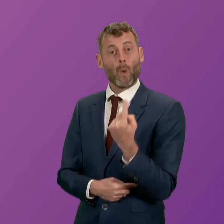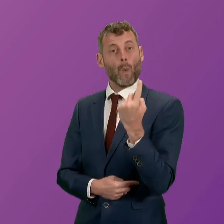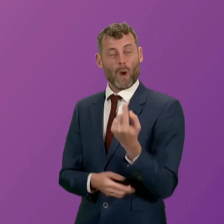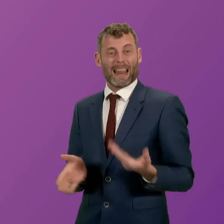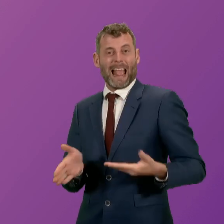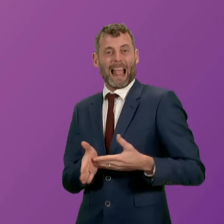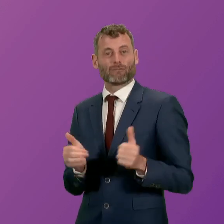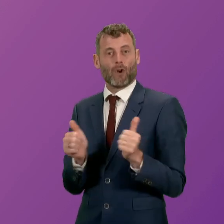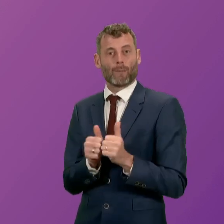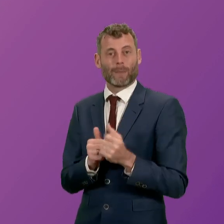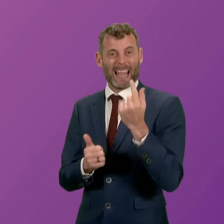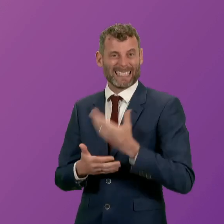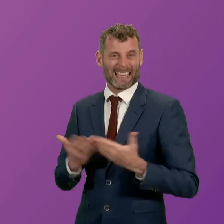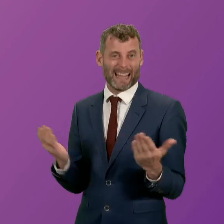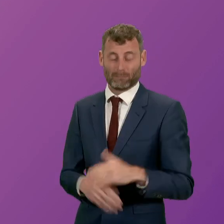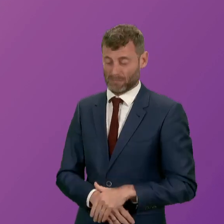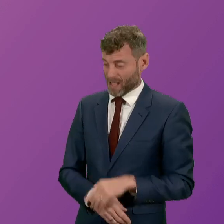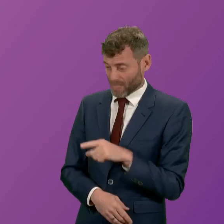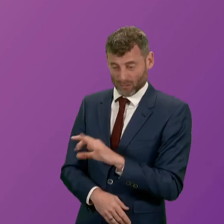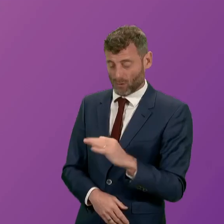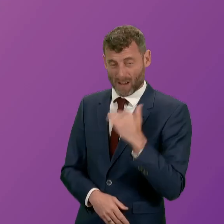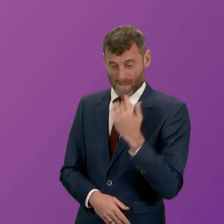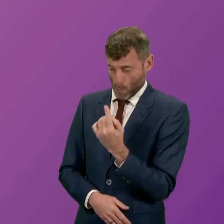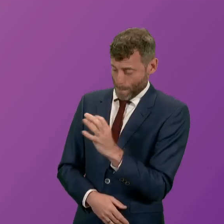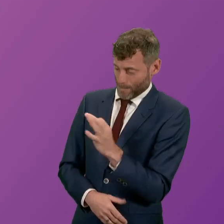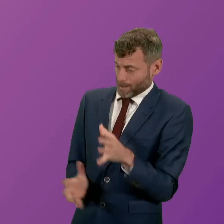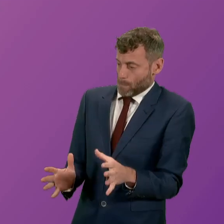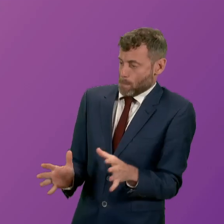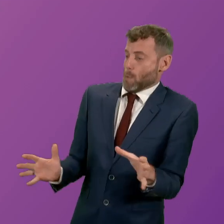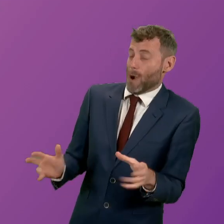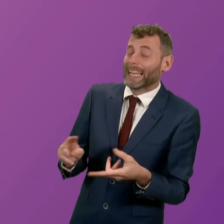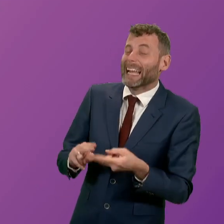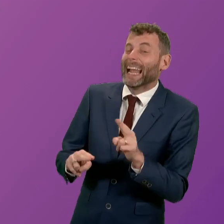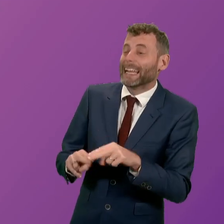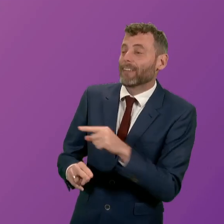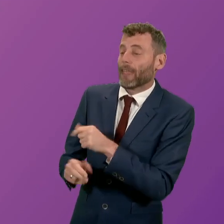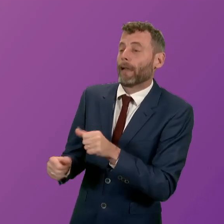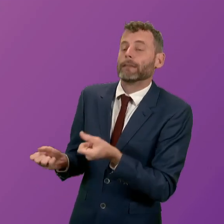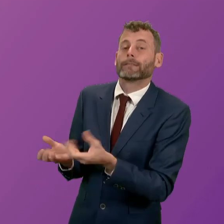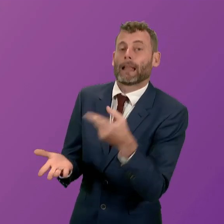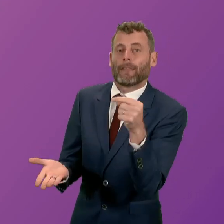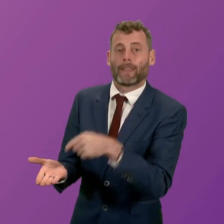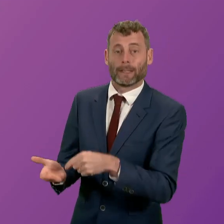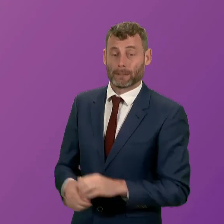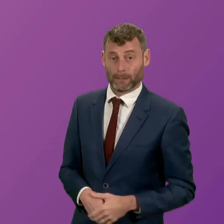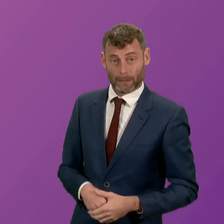1 per cent—and that is only if the SNP delivers it. Public Health Scotland data reveals that,